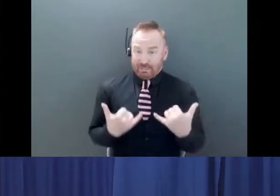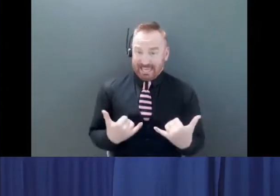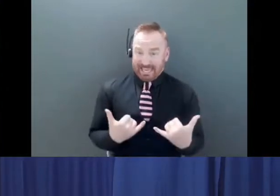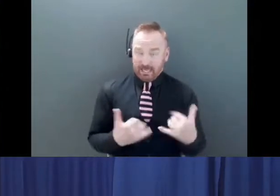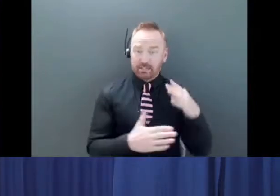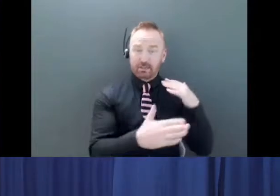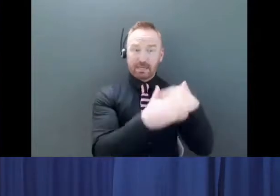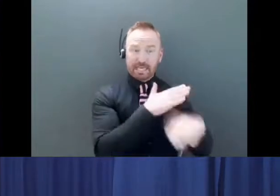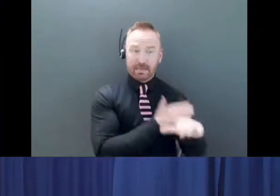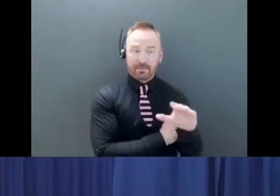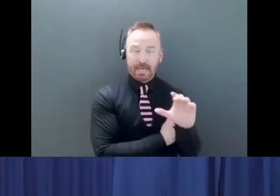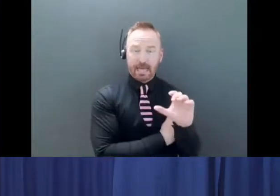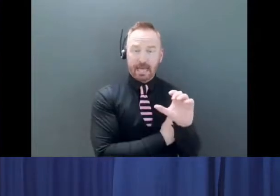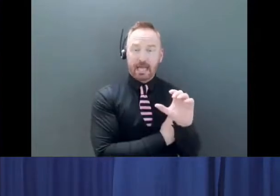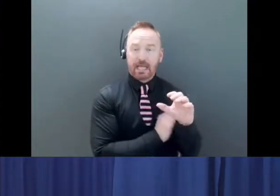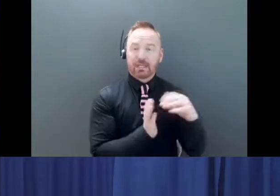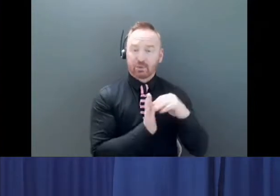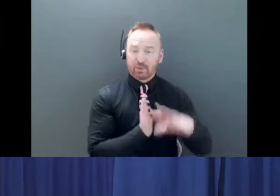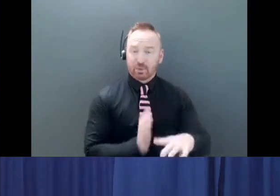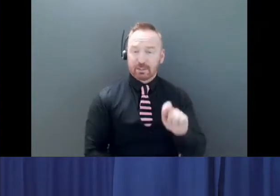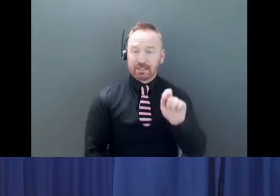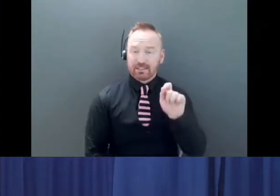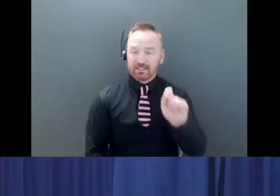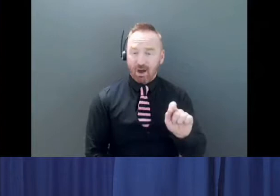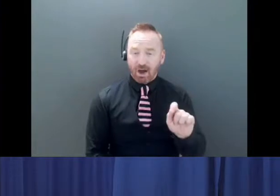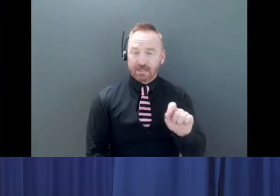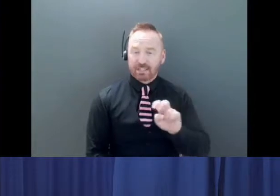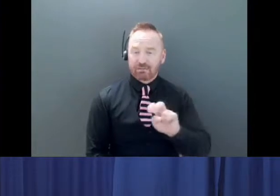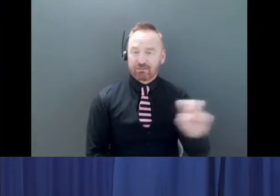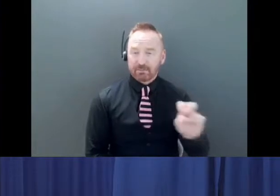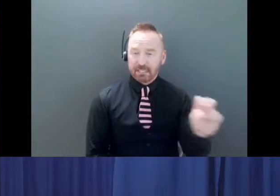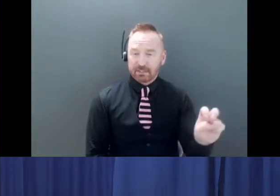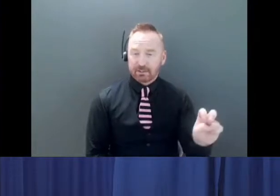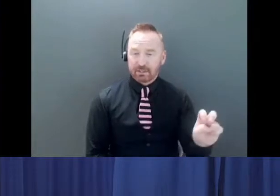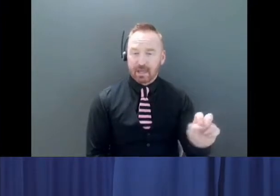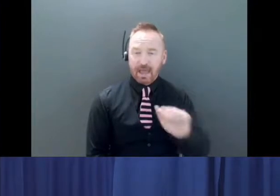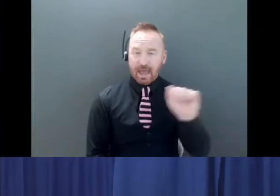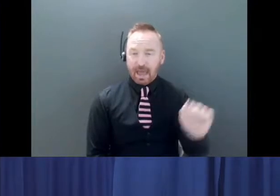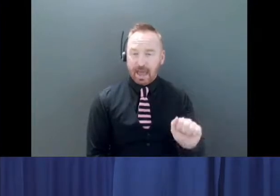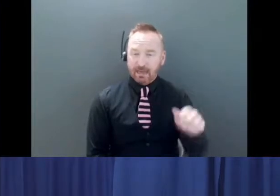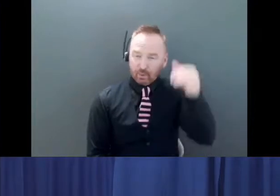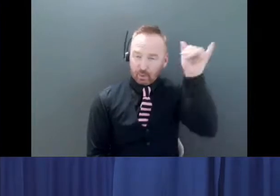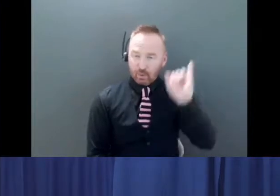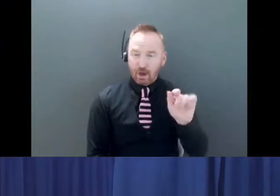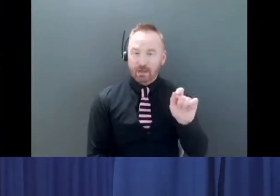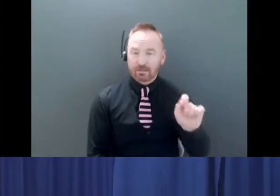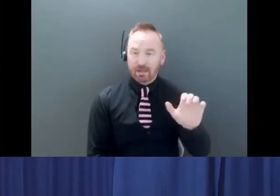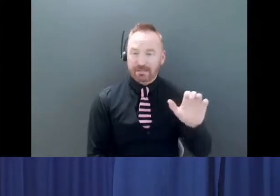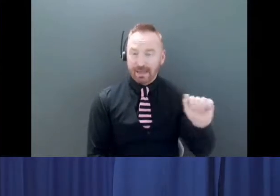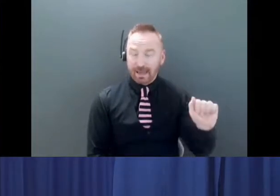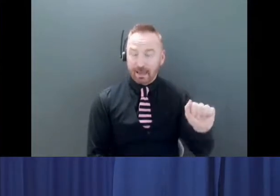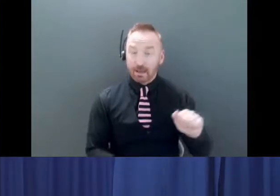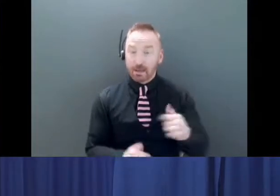@Yukon.ca.